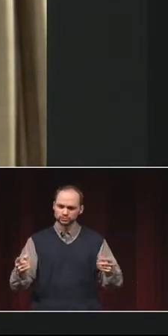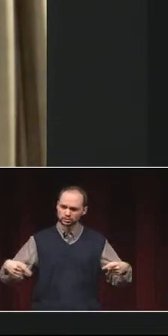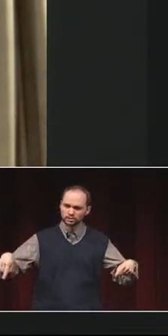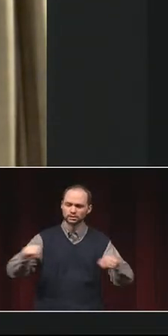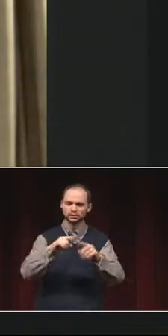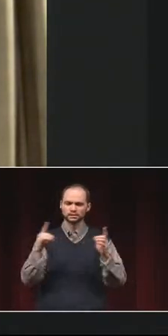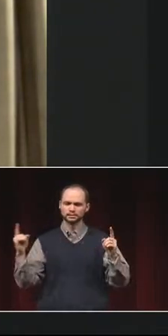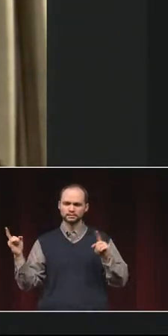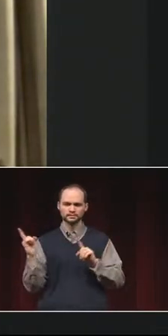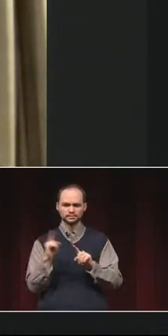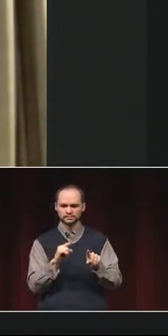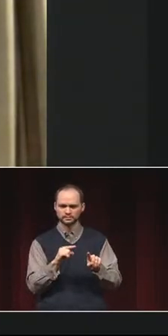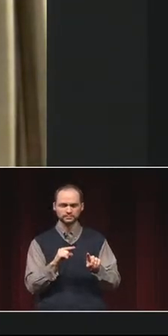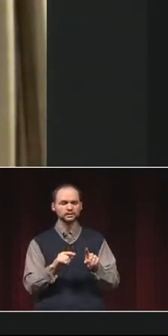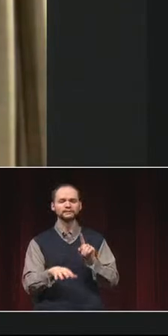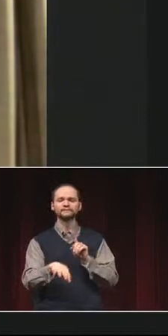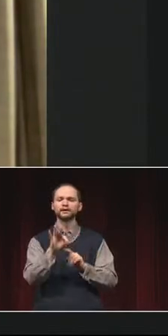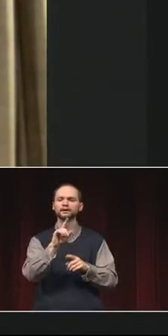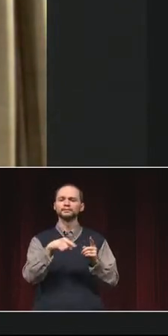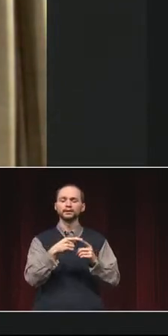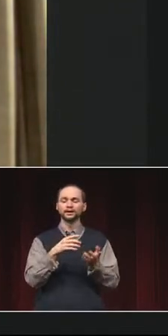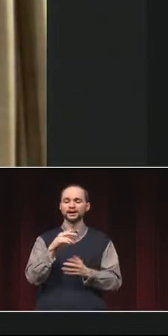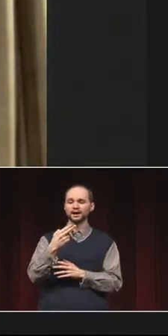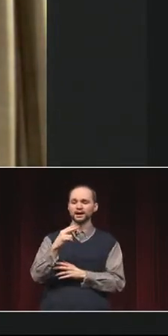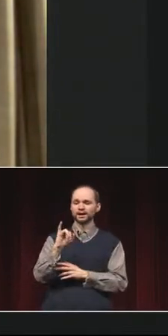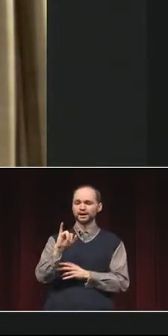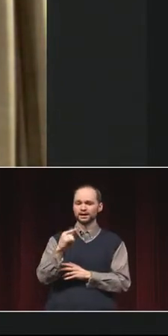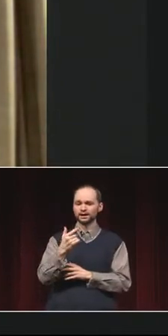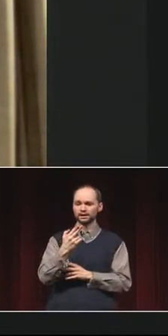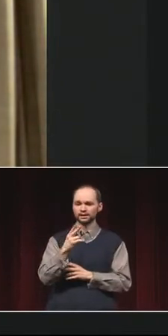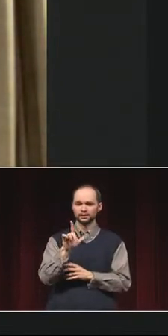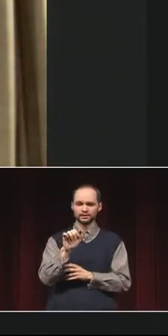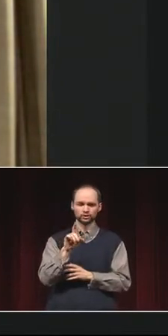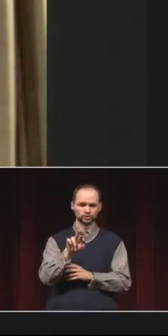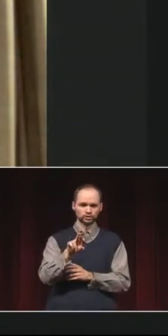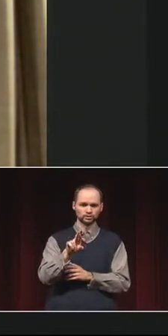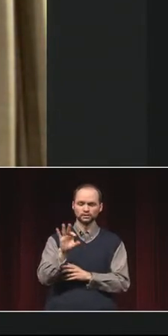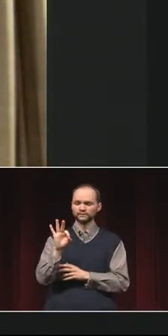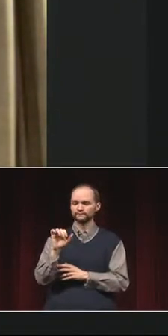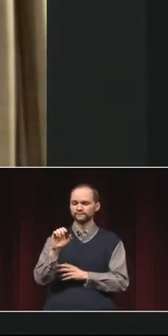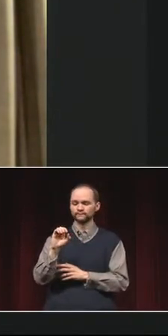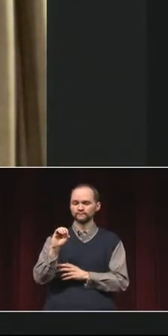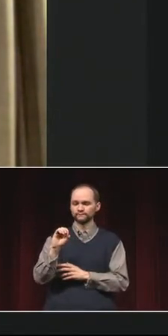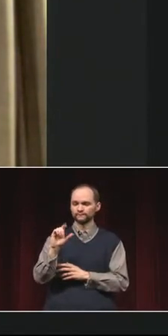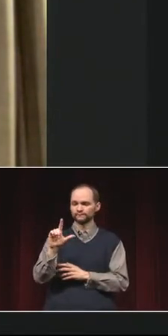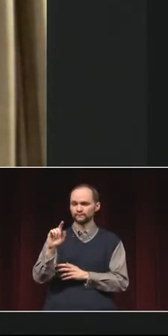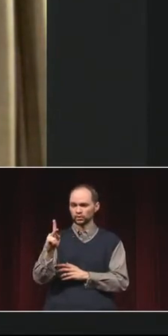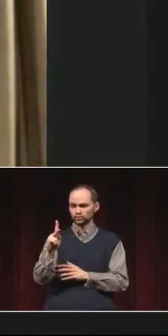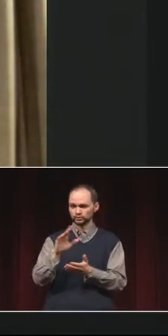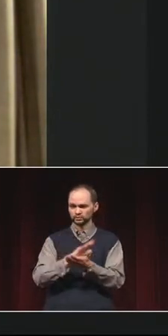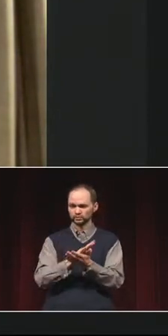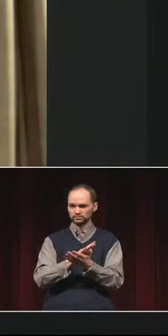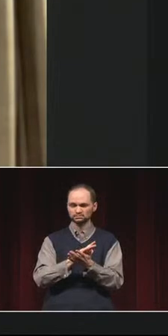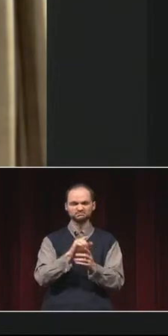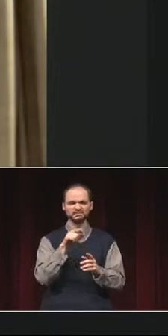the highlander folks who where I was trained in social justice and activism.